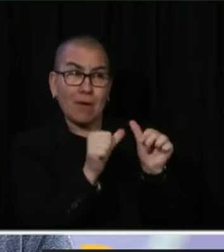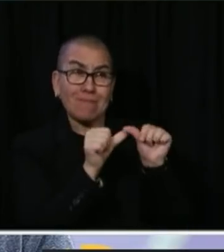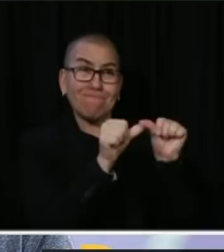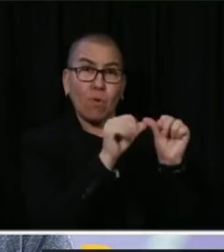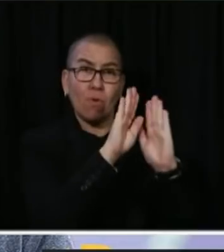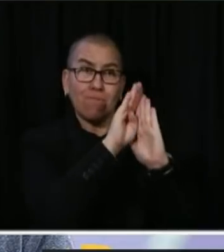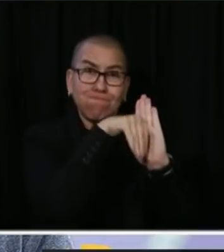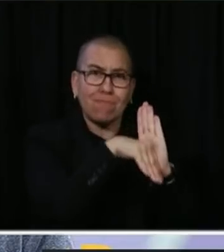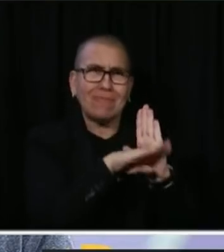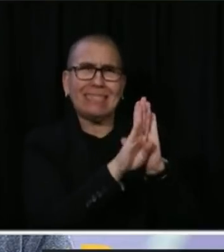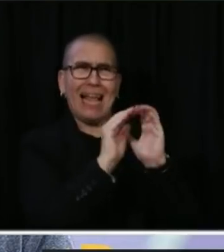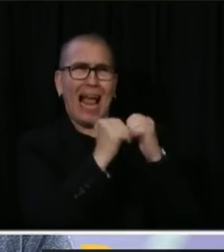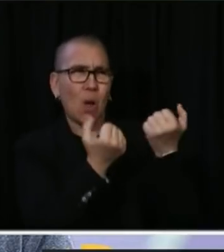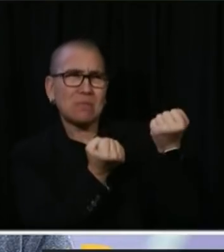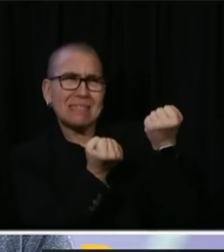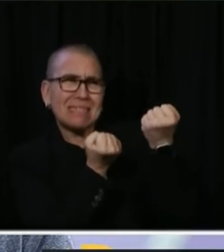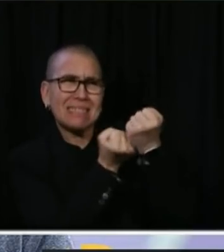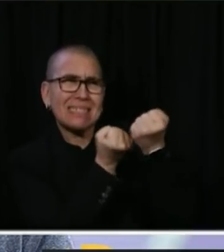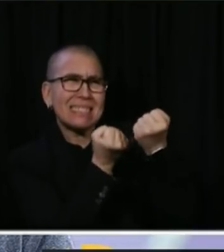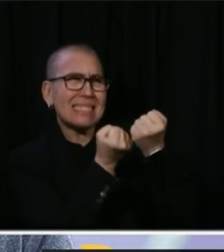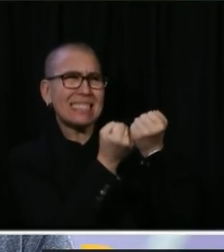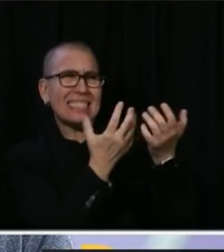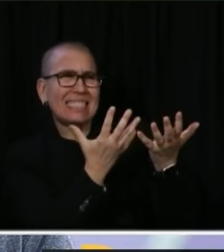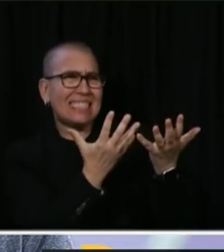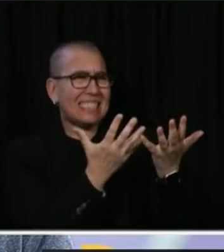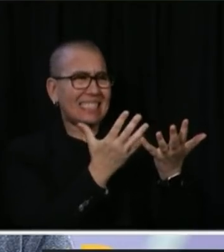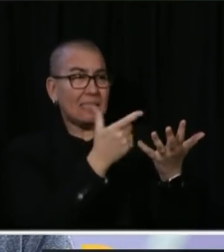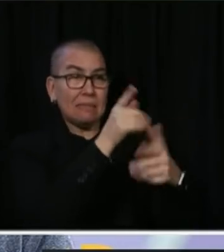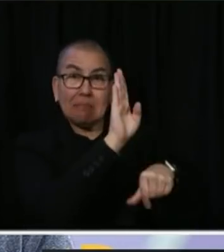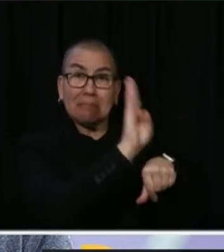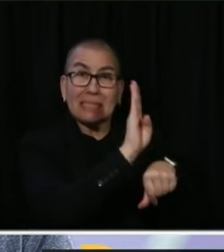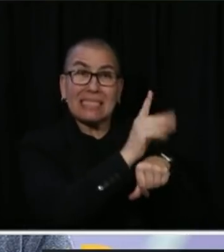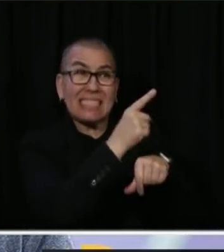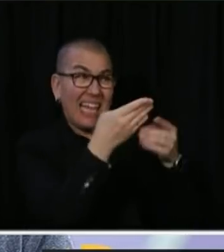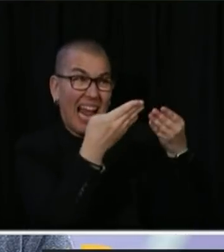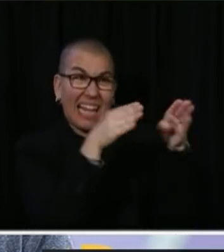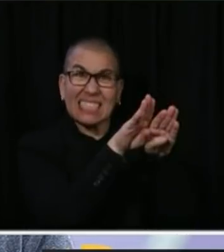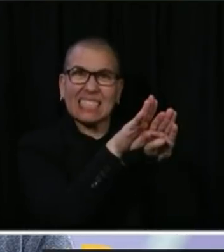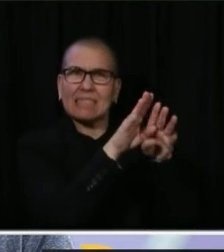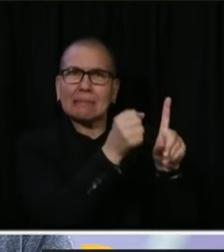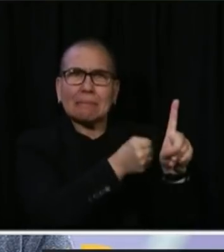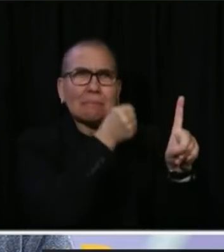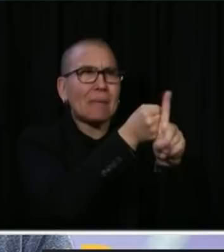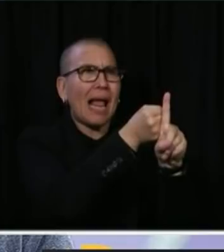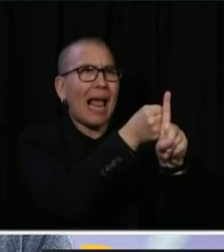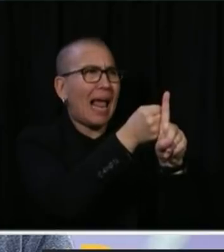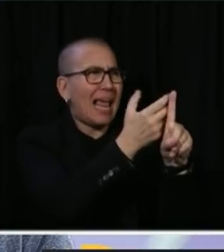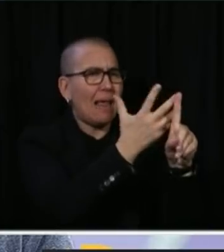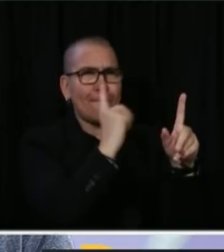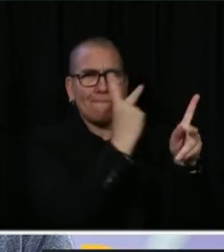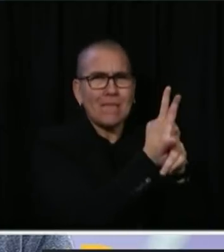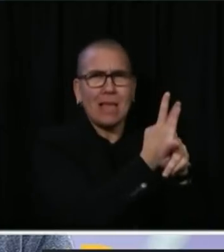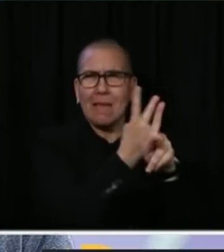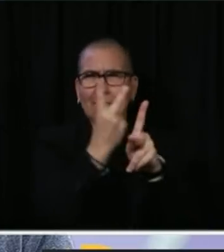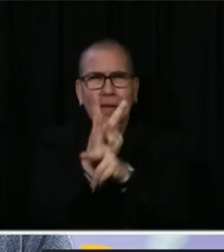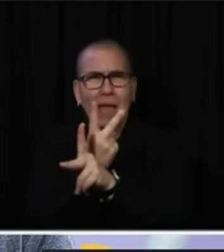IT MEANT UNDERSTANDING THAT THEY WOULD BE ECONOMIC HITS TO